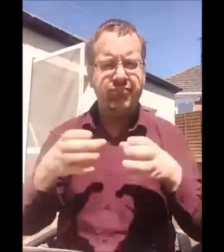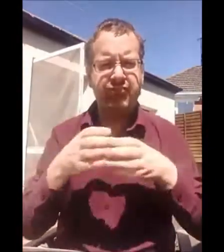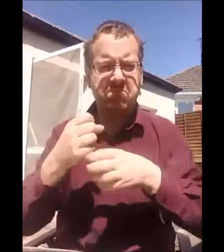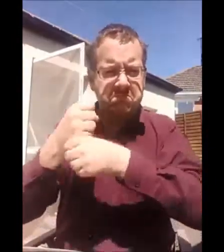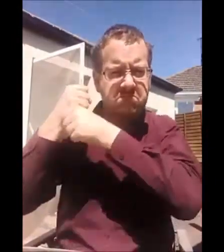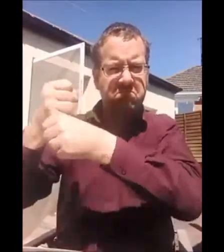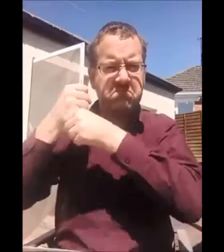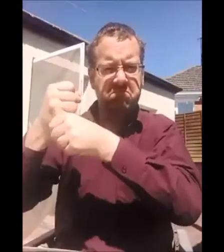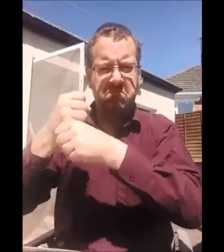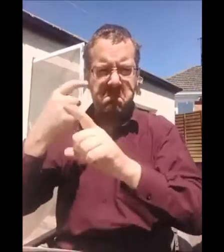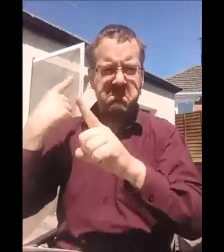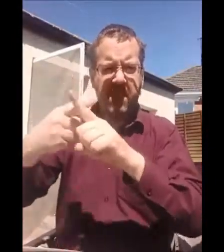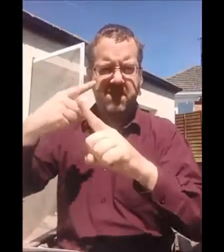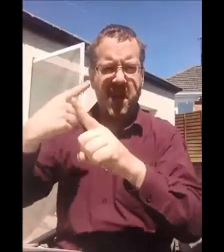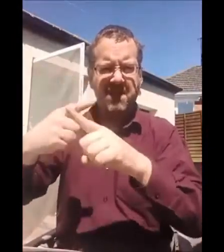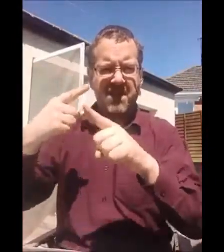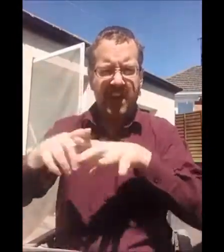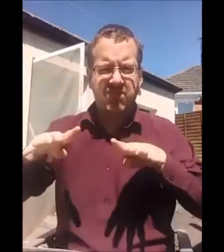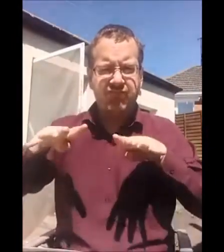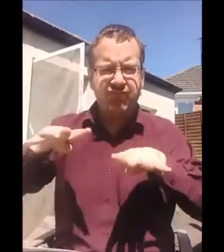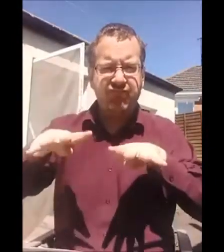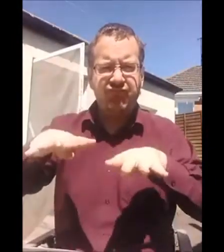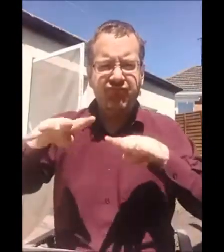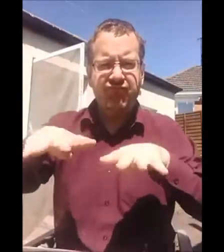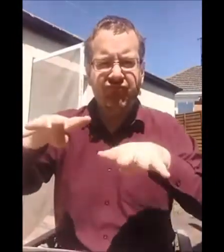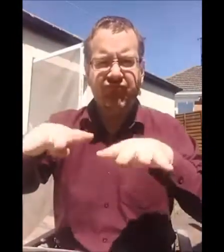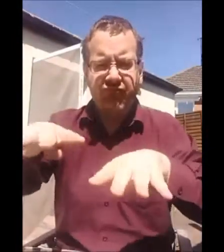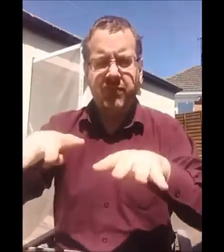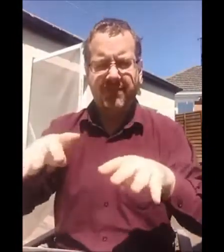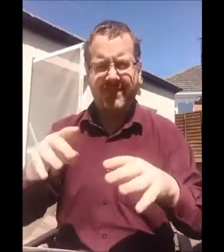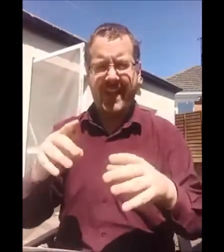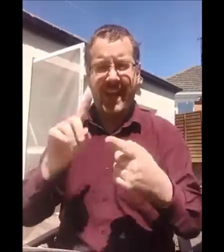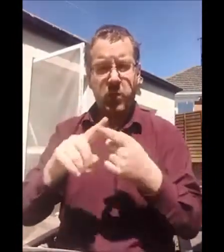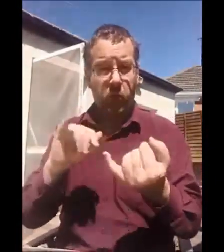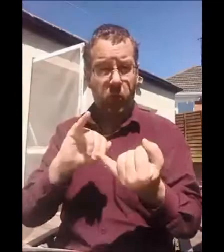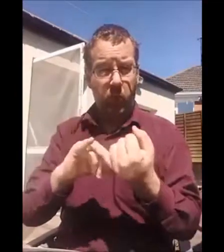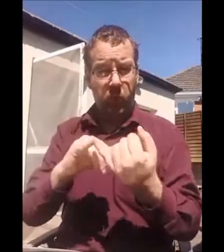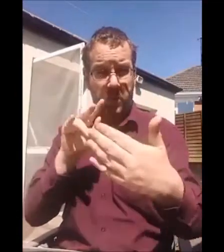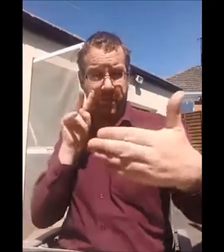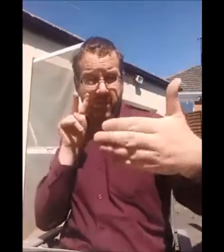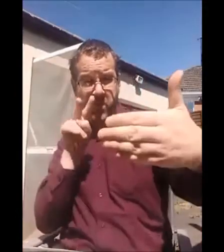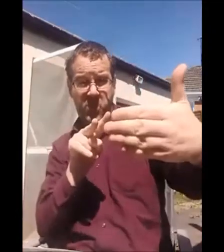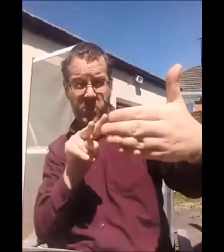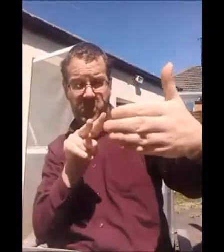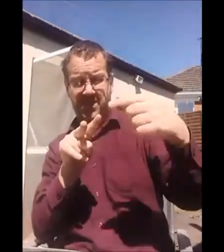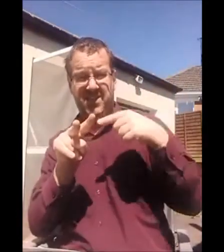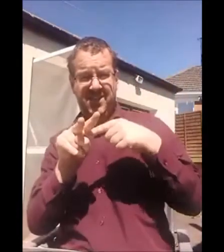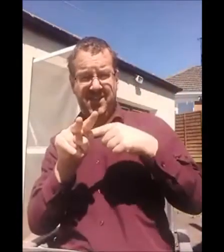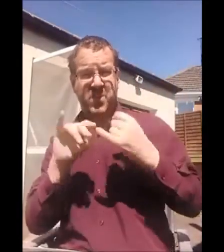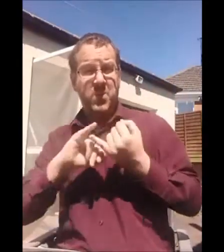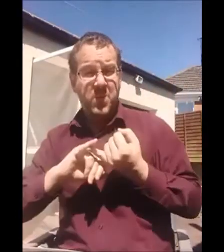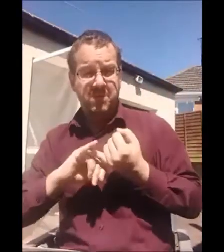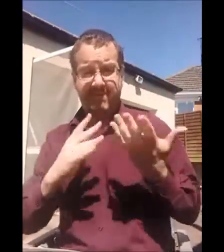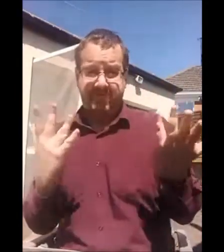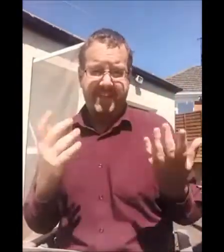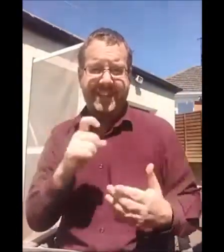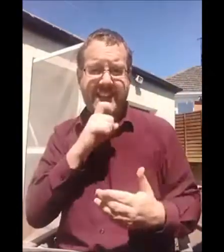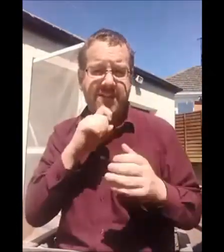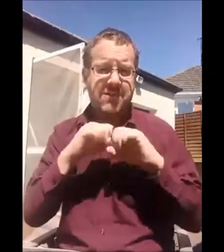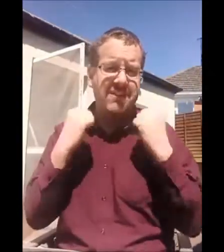getting together, protesting, fighting for their rights, advancing in their cause - and from the perspective of the person looking at the painting,